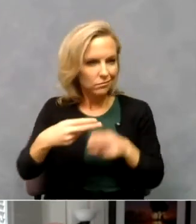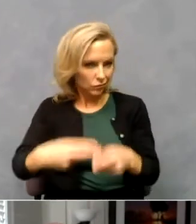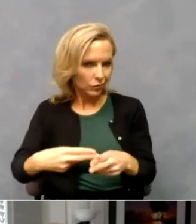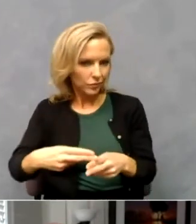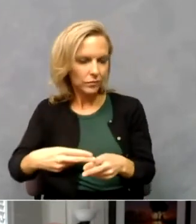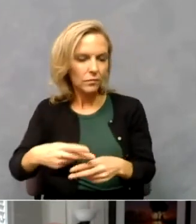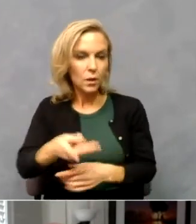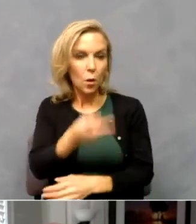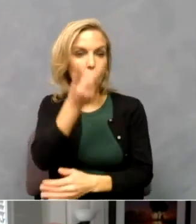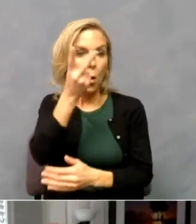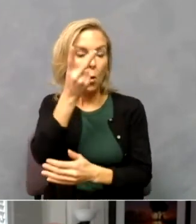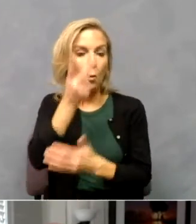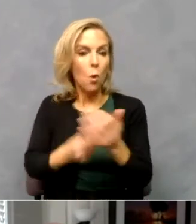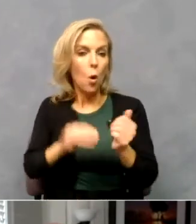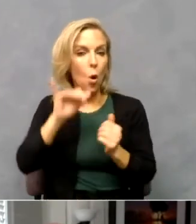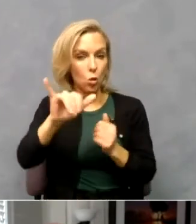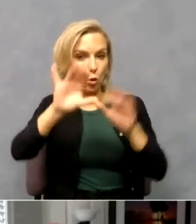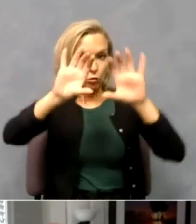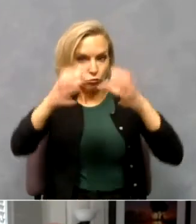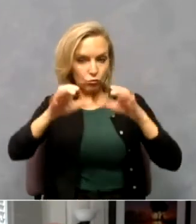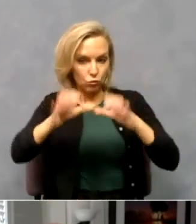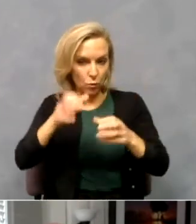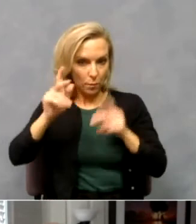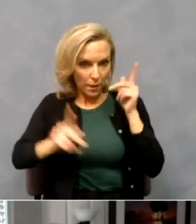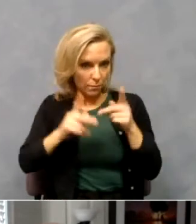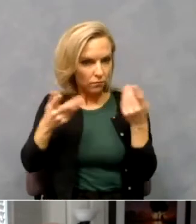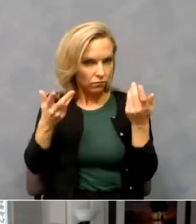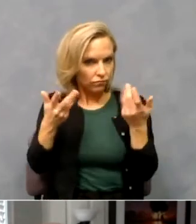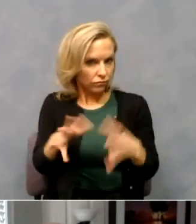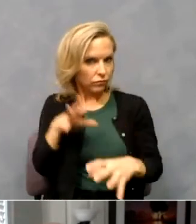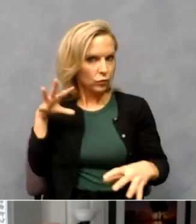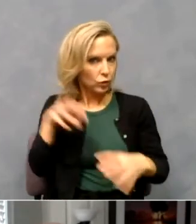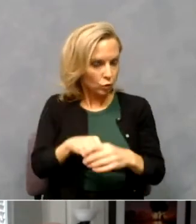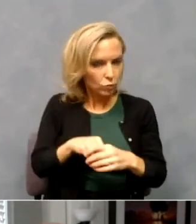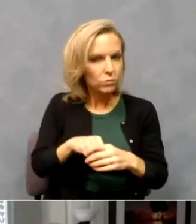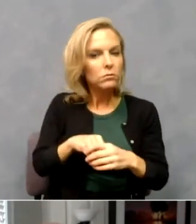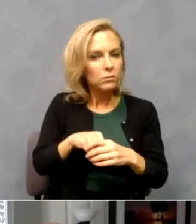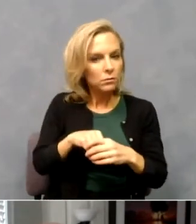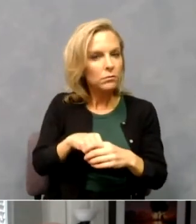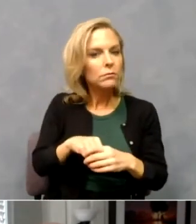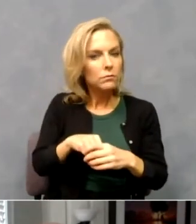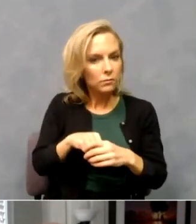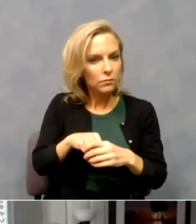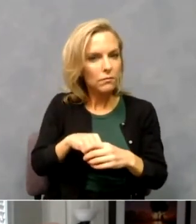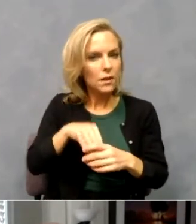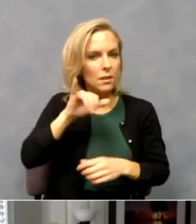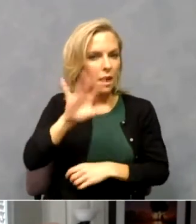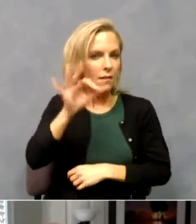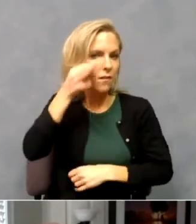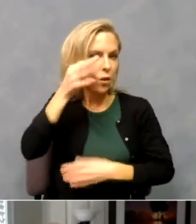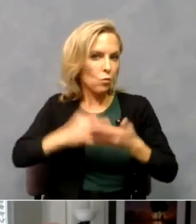those populations were included in the federal program with CVS and Walgreens.